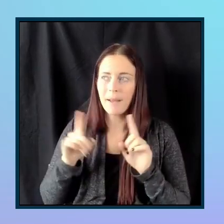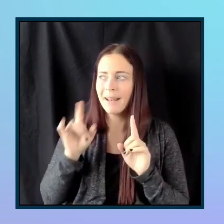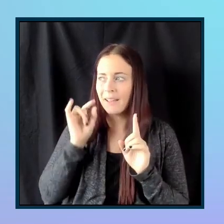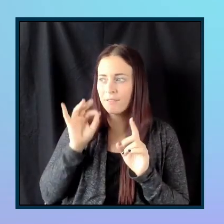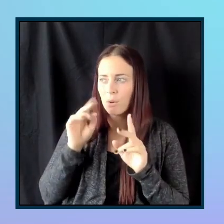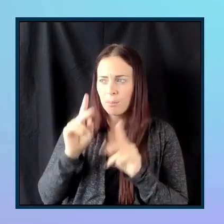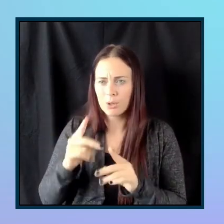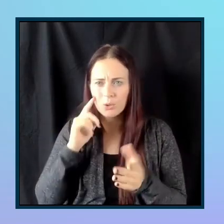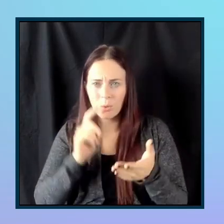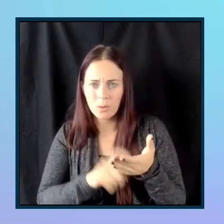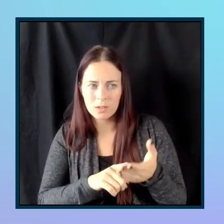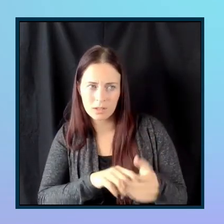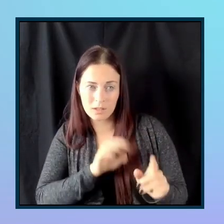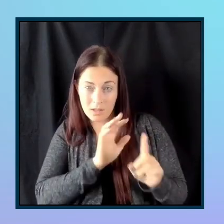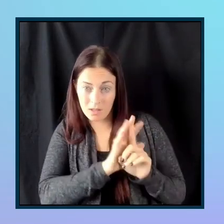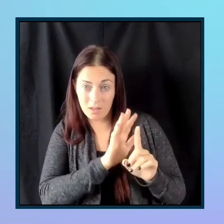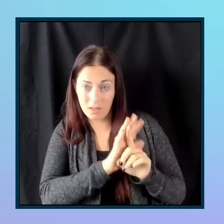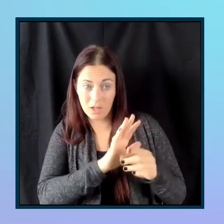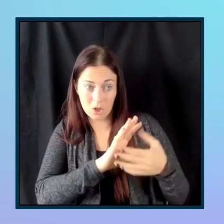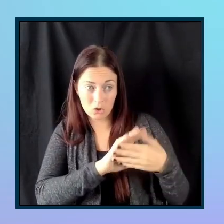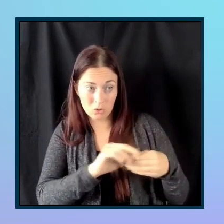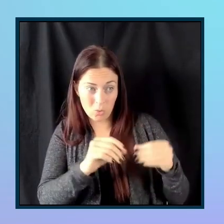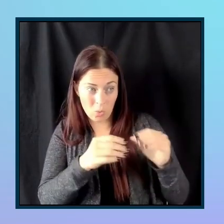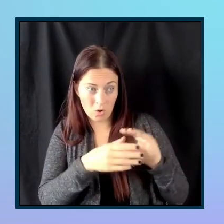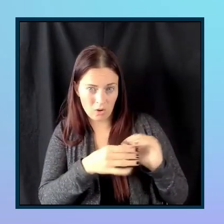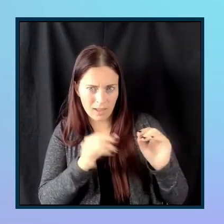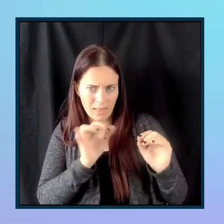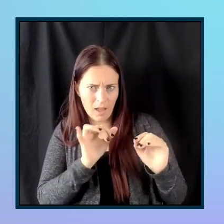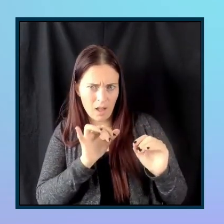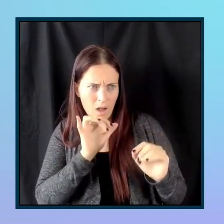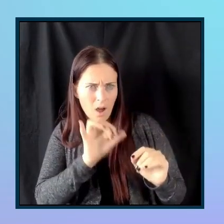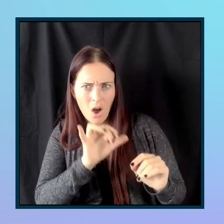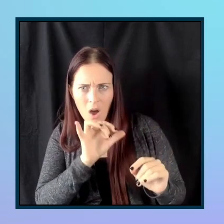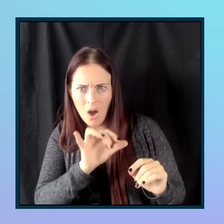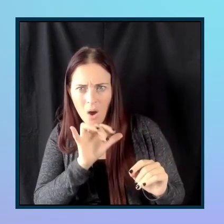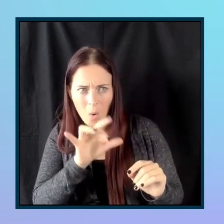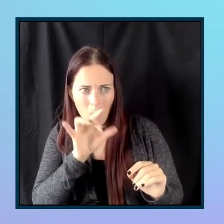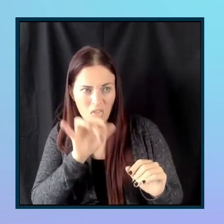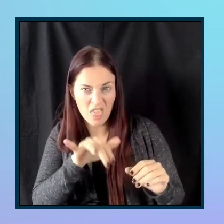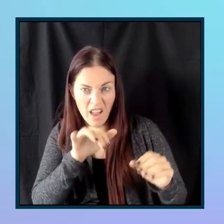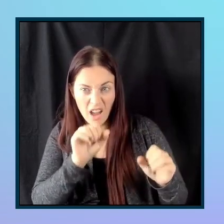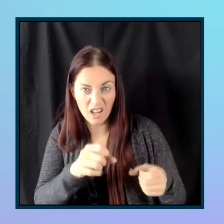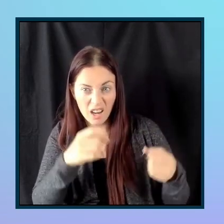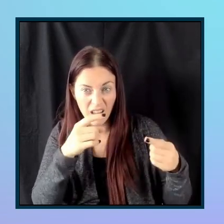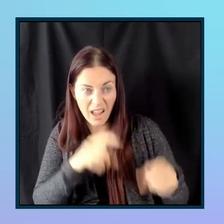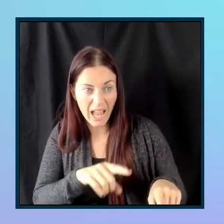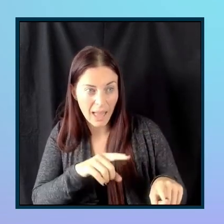"Whoa, this could happen to anyone at any time. You mean my employees could go skiing on the weekend